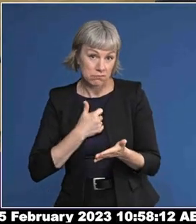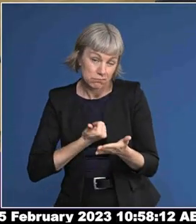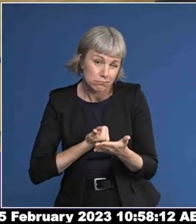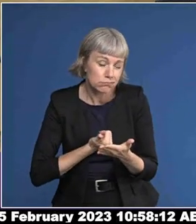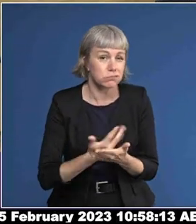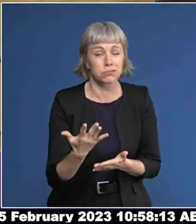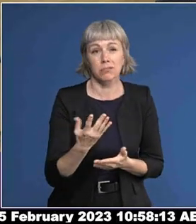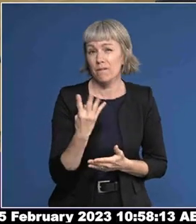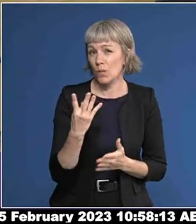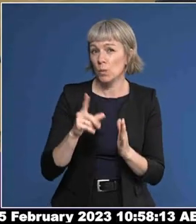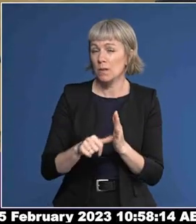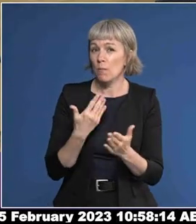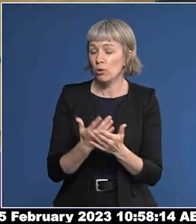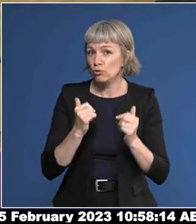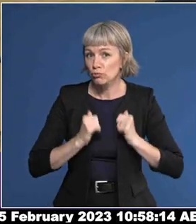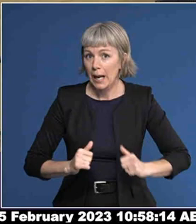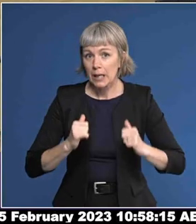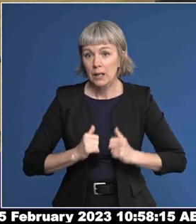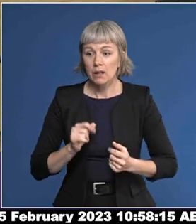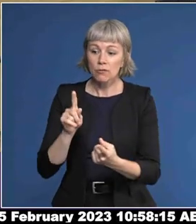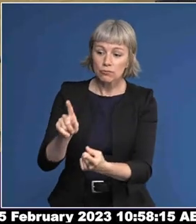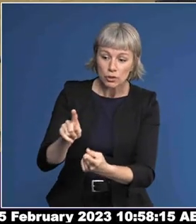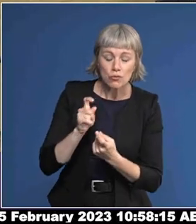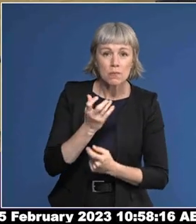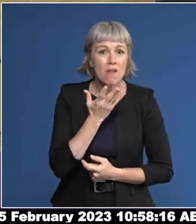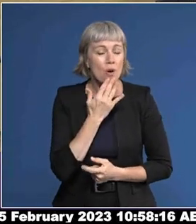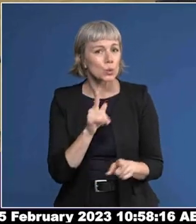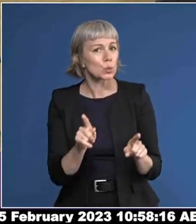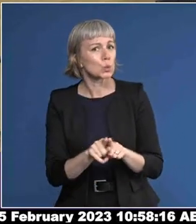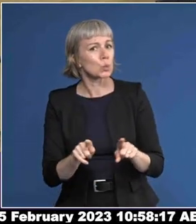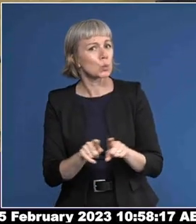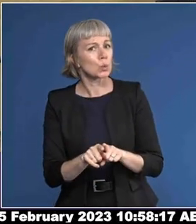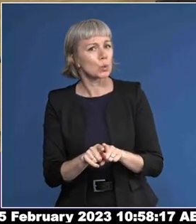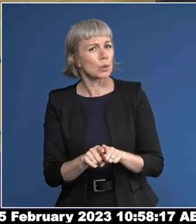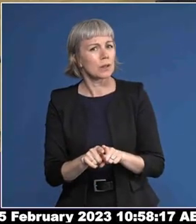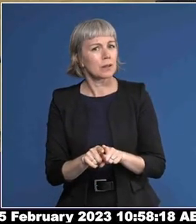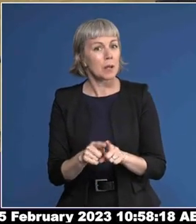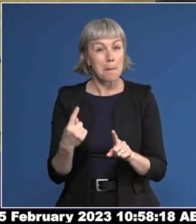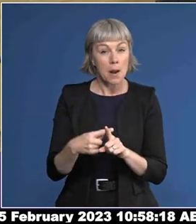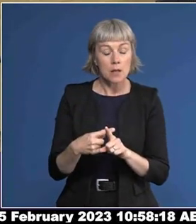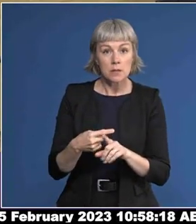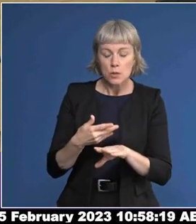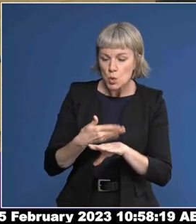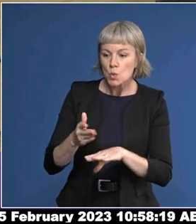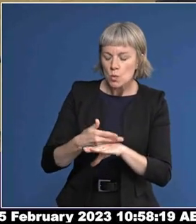And I've got low loyalty or commitment to the service, and I've got continuity of